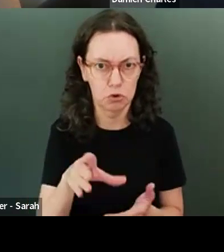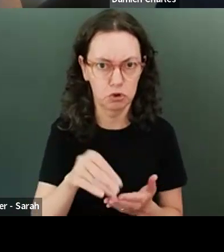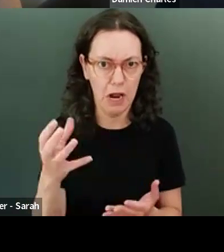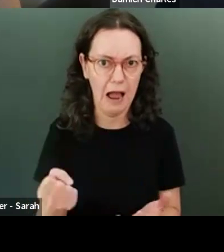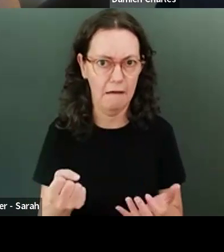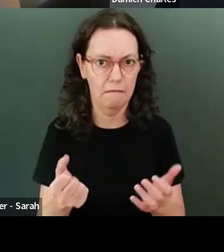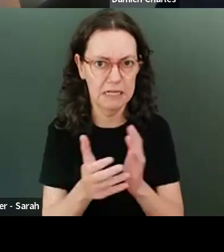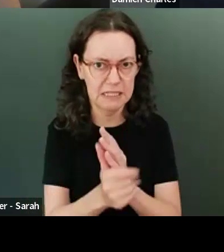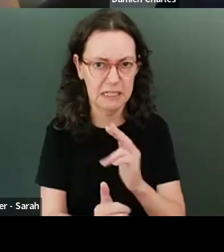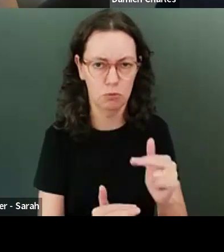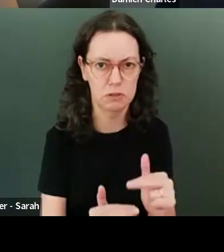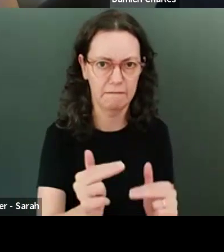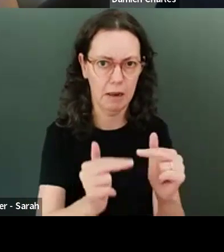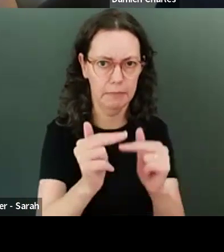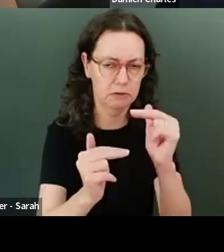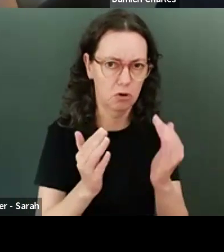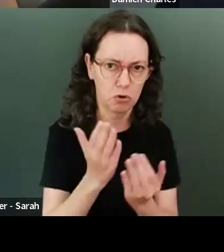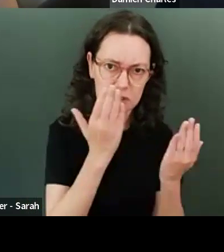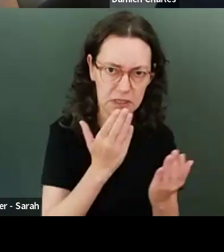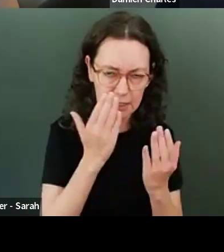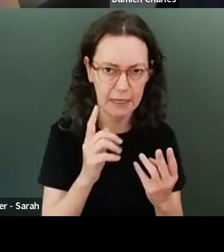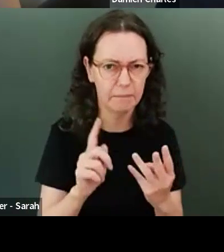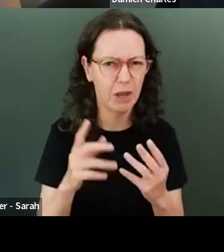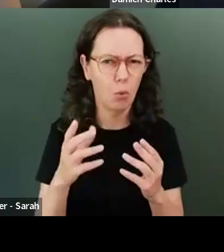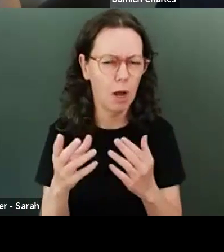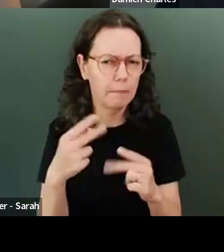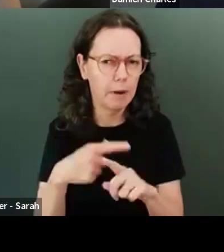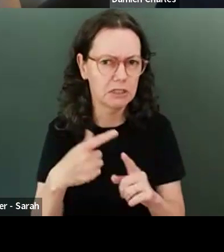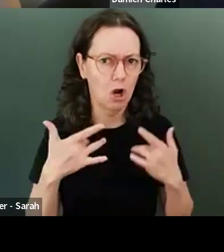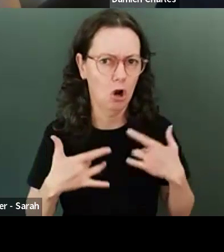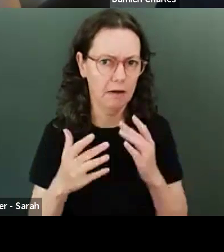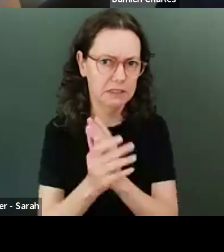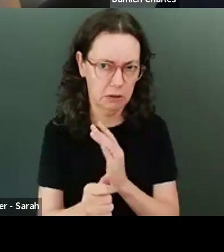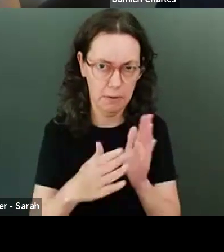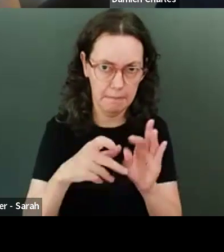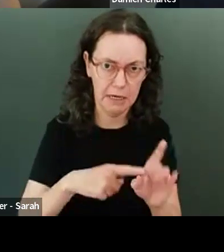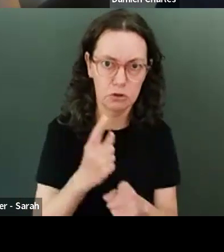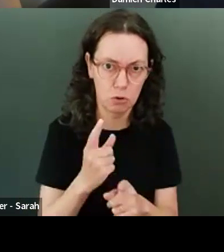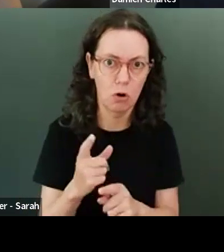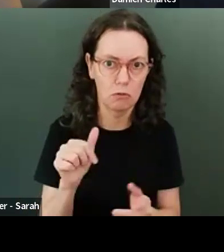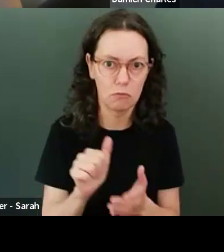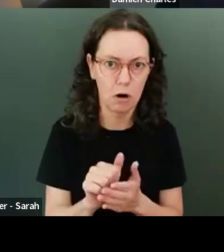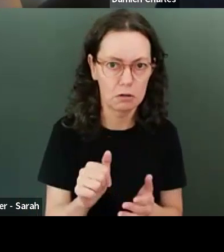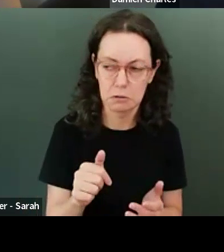pointed out, those life skills so we often see people finishing school